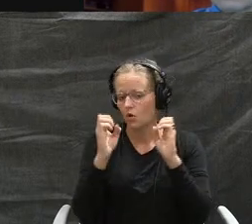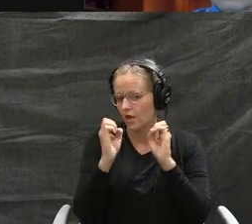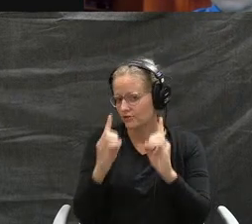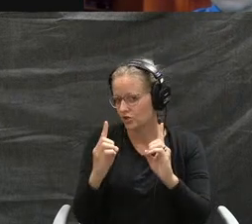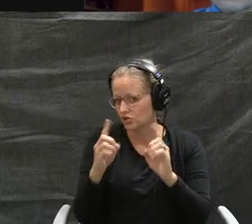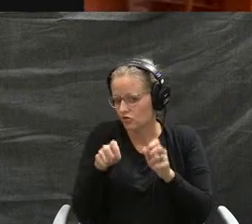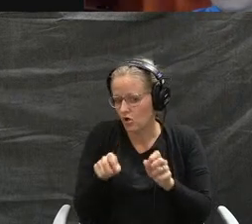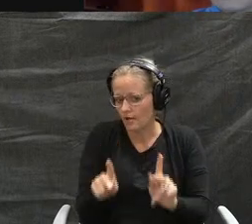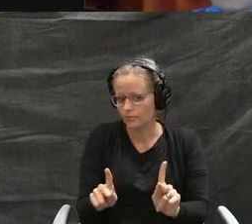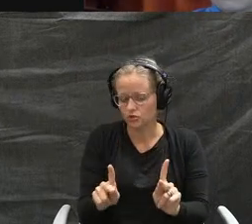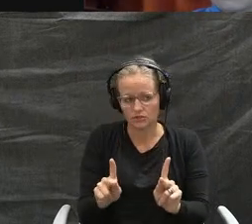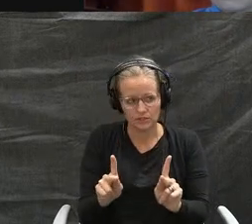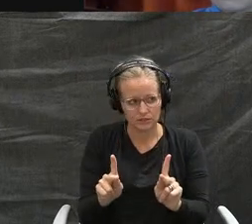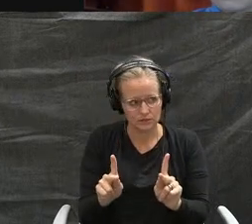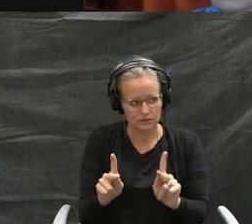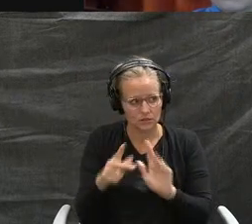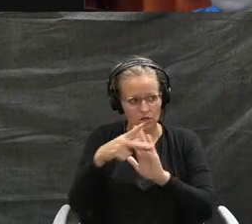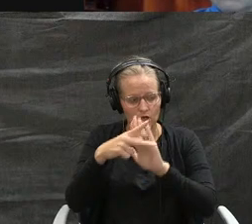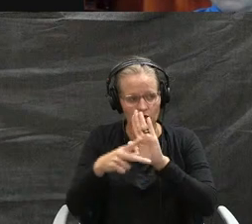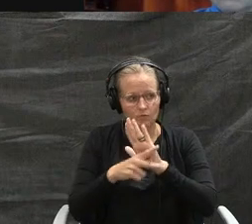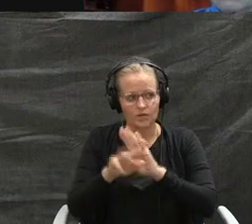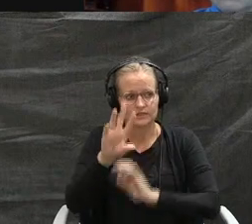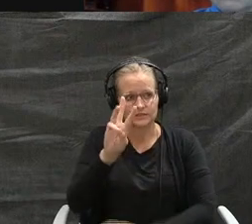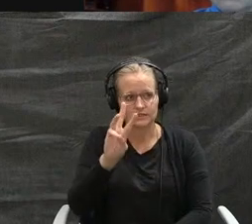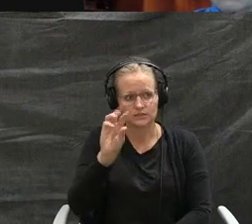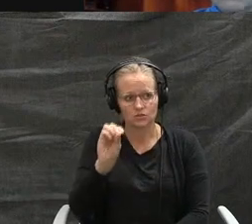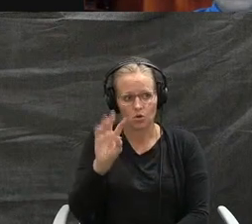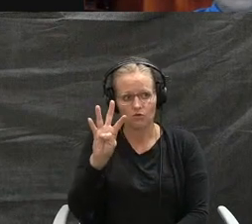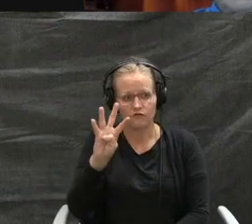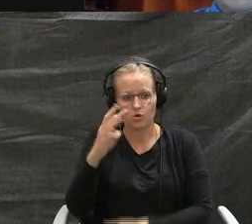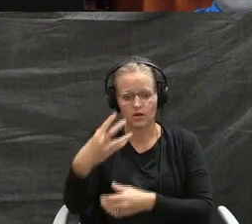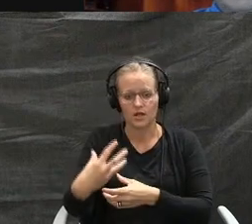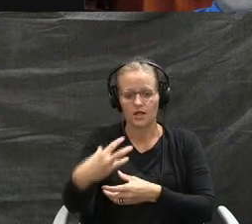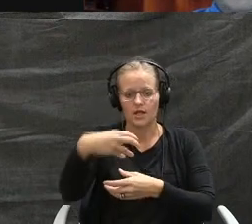opportunity. Ozzy 604, which is inclusive educational program